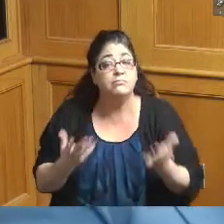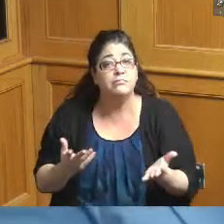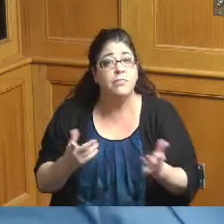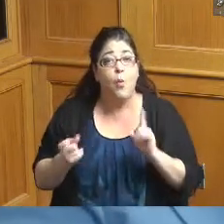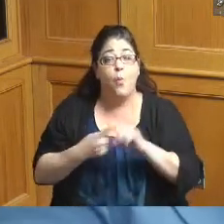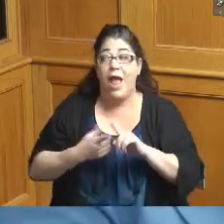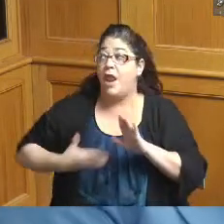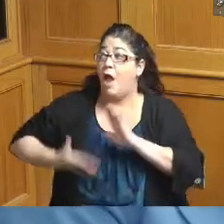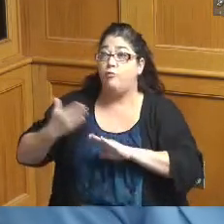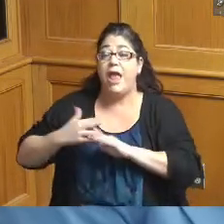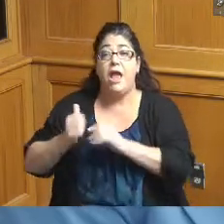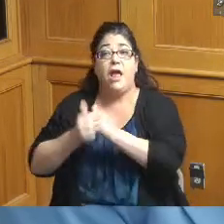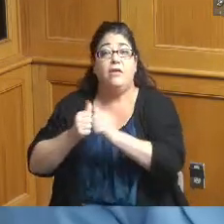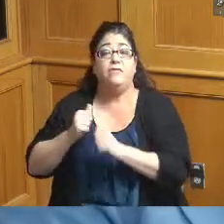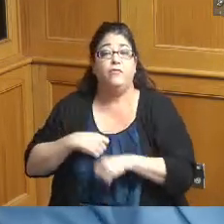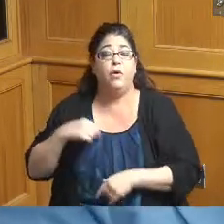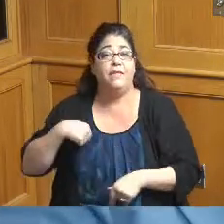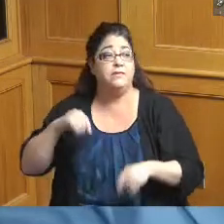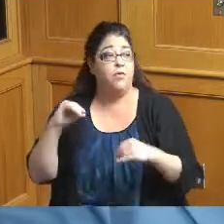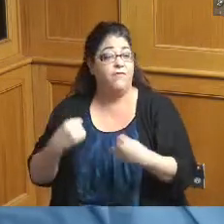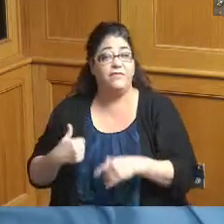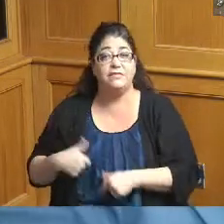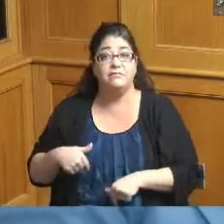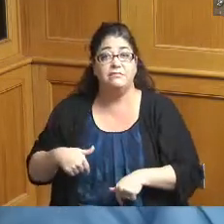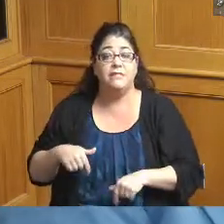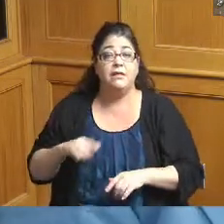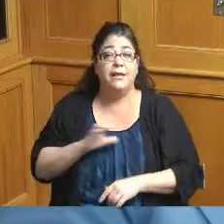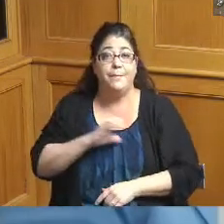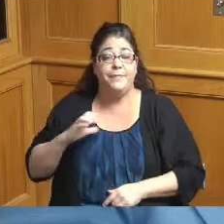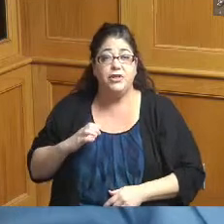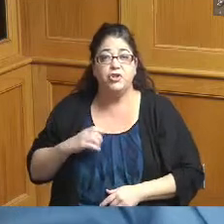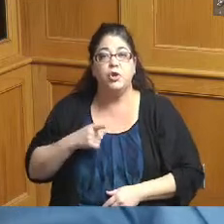was my number one thing and I talked to like you said you're hiring some people to talk to folks